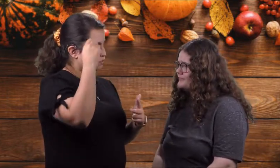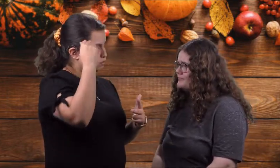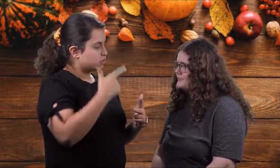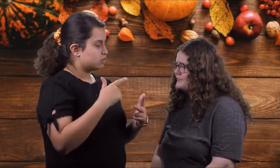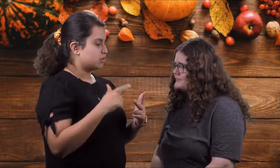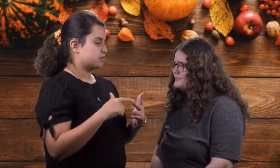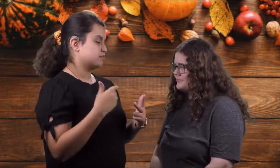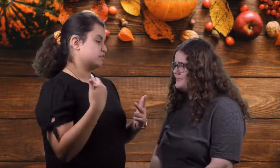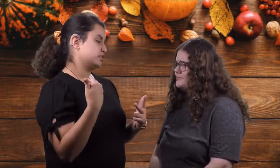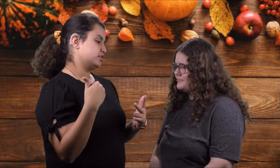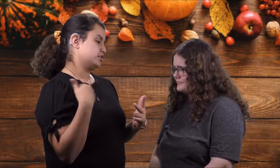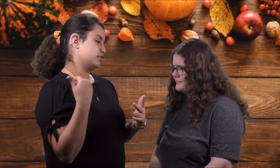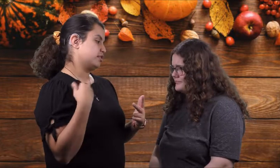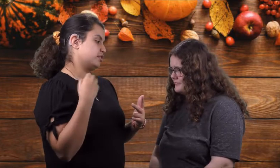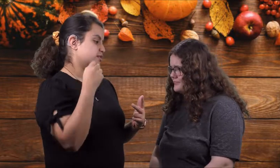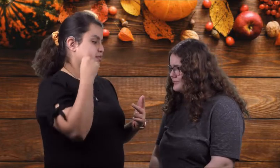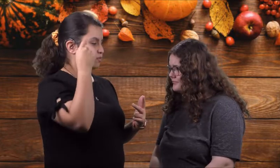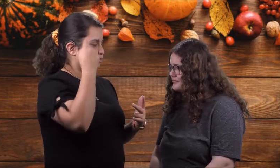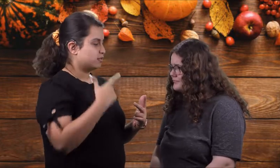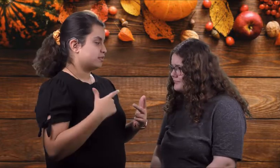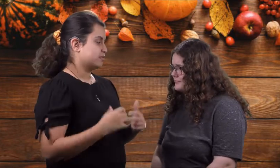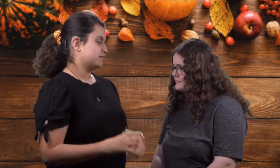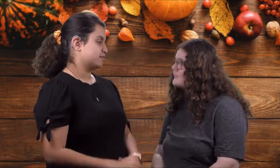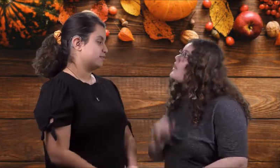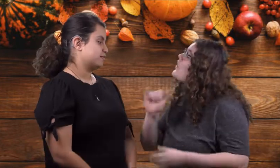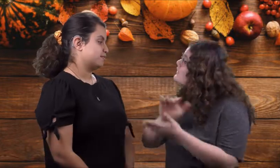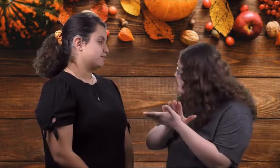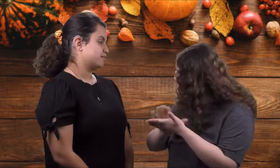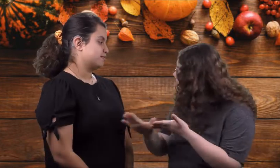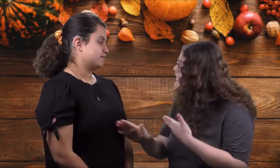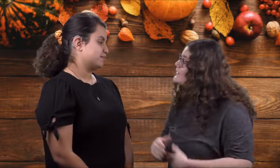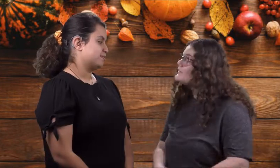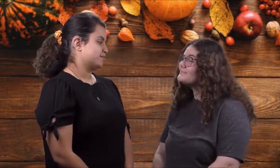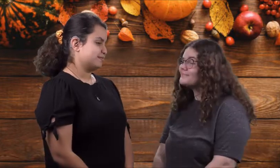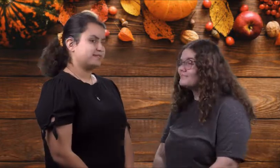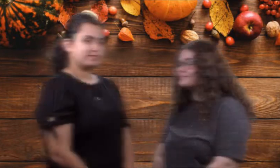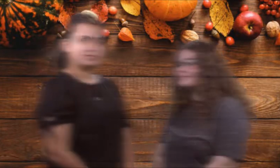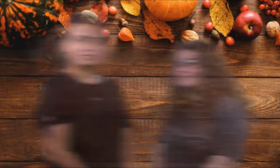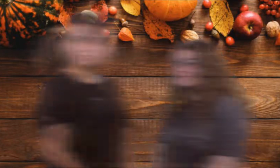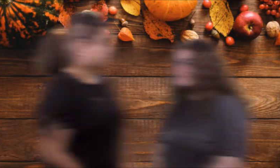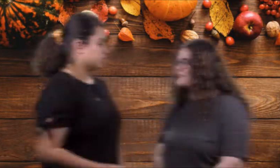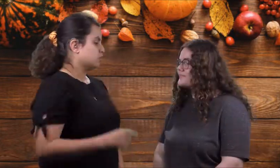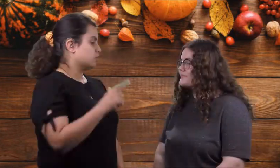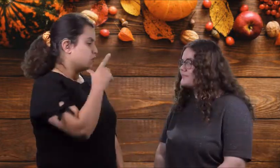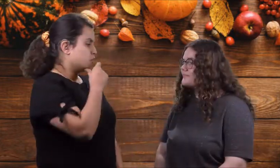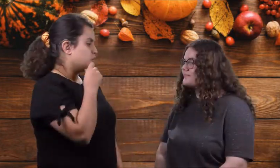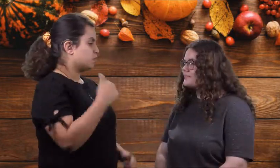[Interpreter Person 1] I'm the oldest. Then I have two younger brothers. [Interpreter Person 2] Oh, nice.